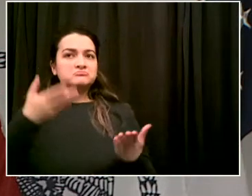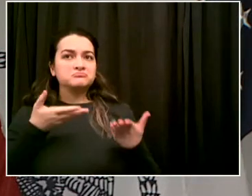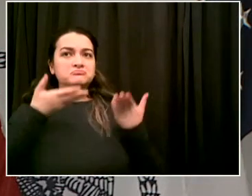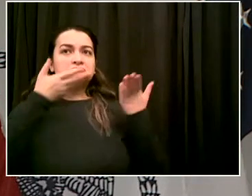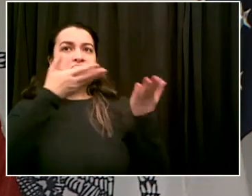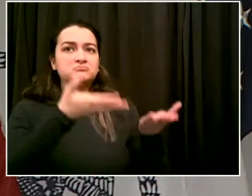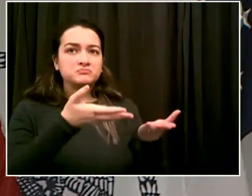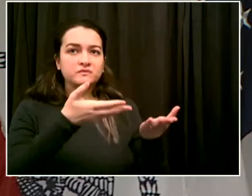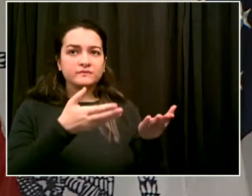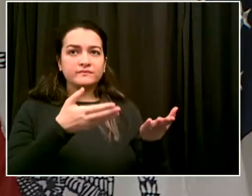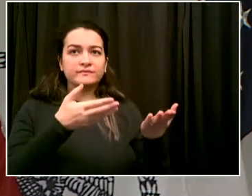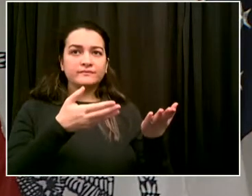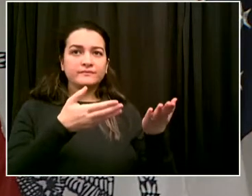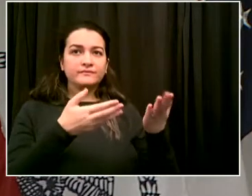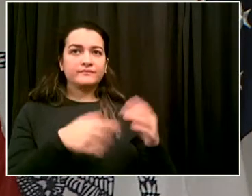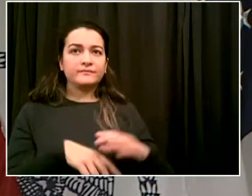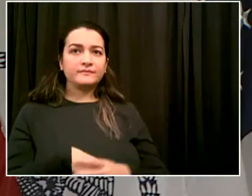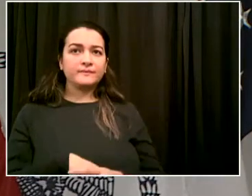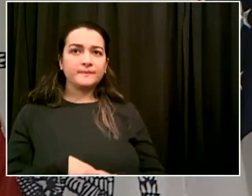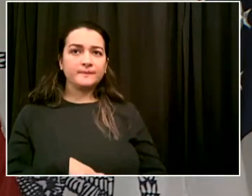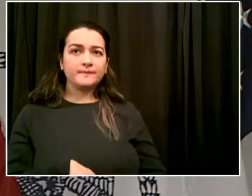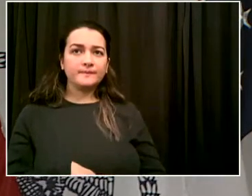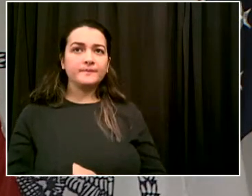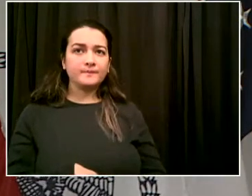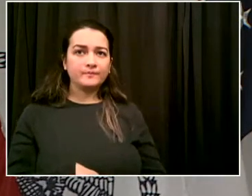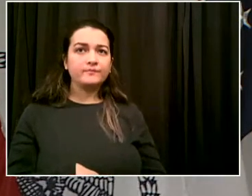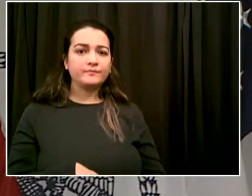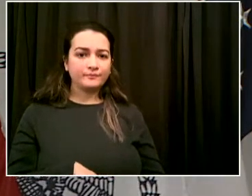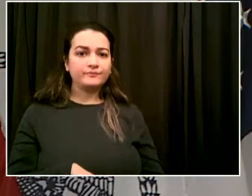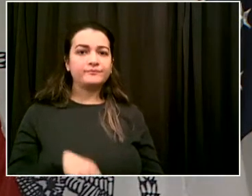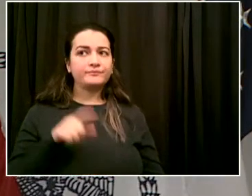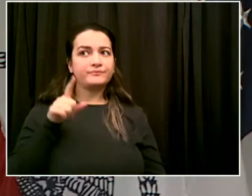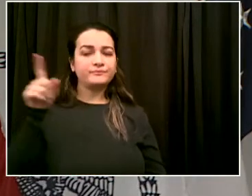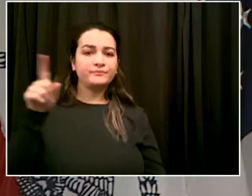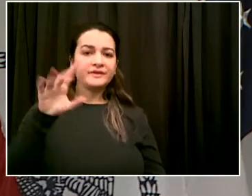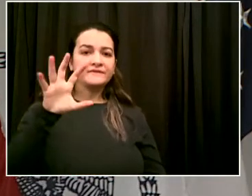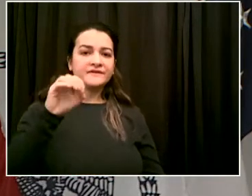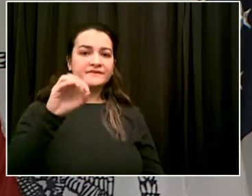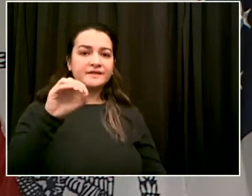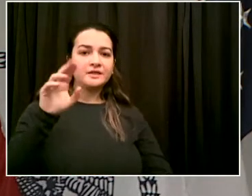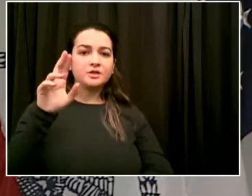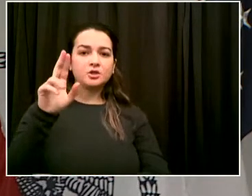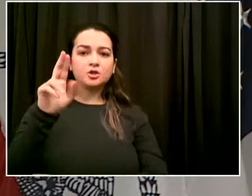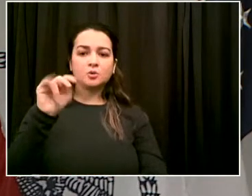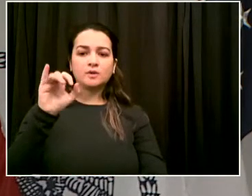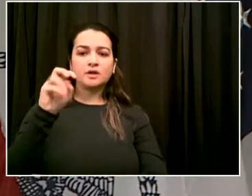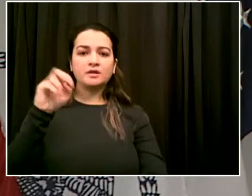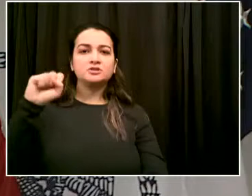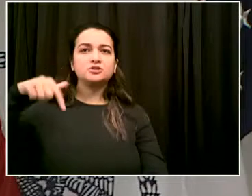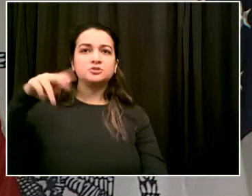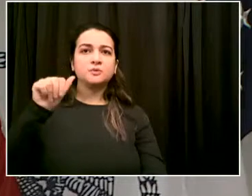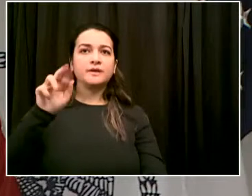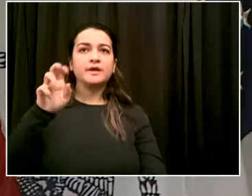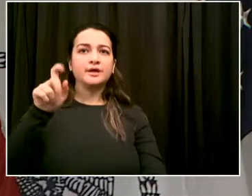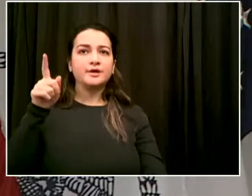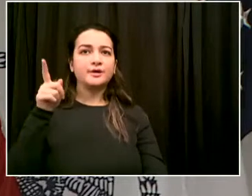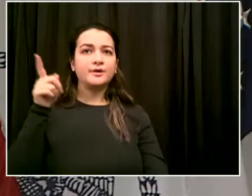100,000 MORE SQUARE FEET OF UBPLLIC SPACE AND BBTETER TRANSIT FOR YOUR BOSSES